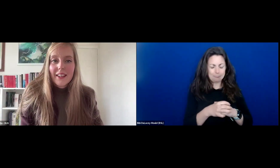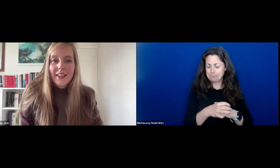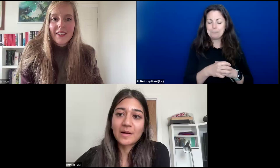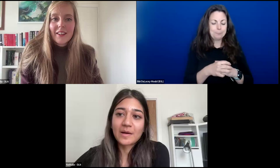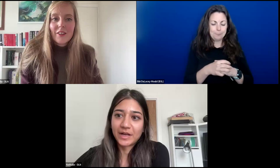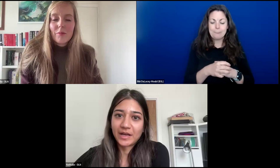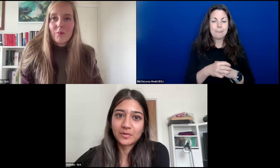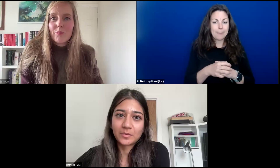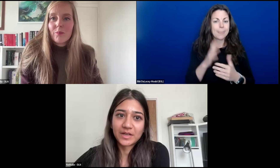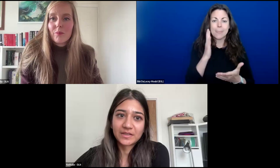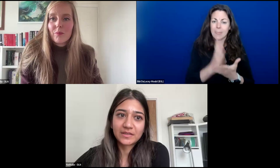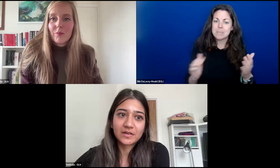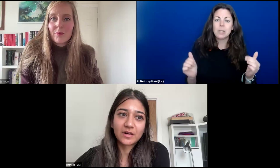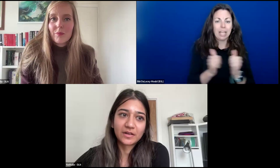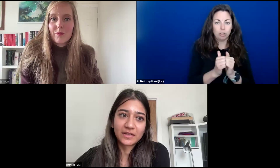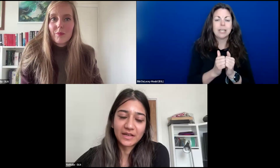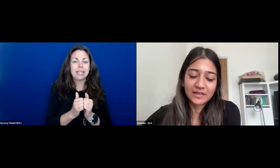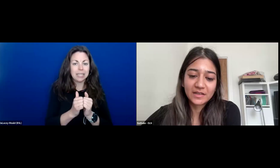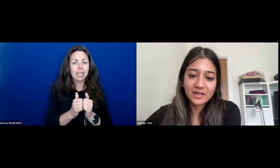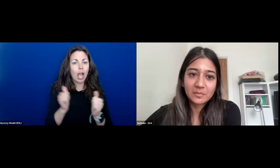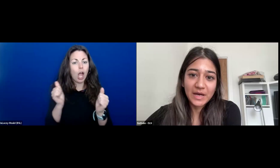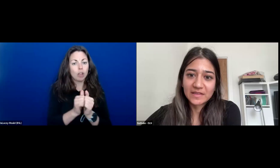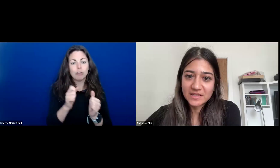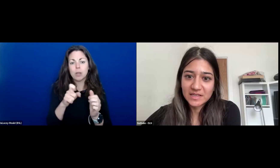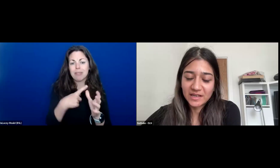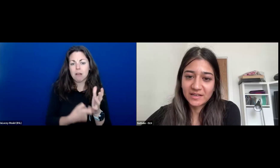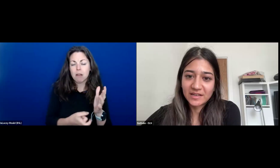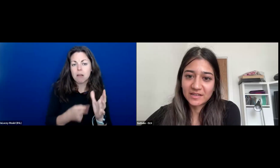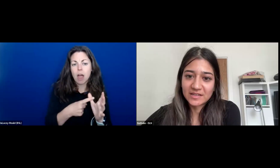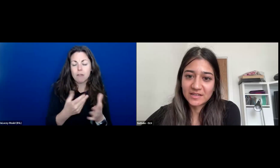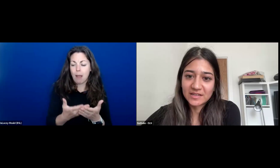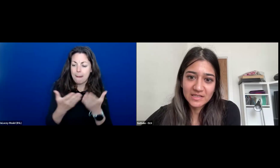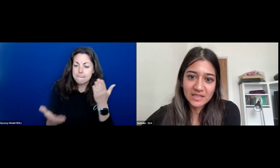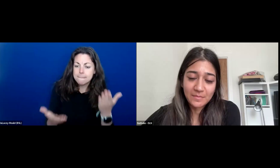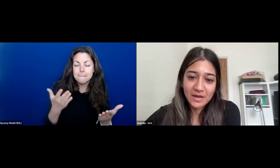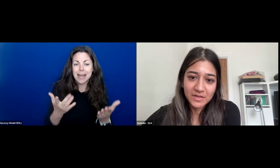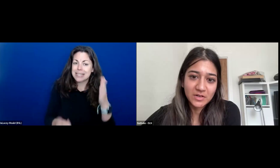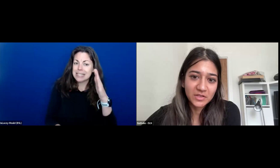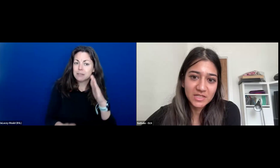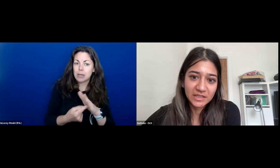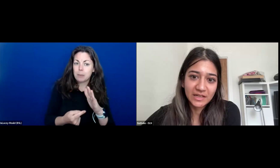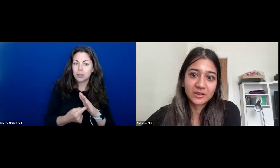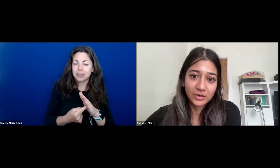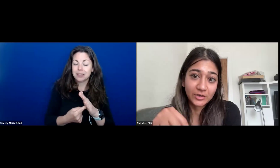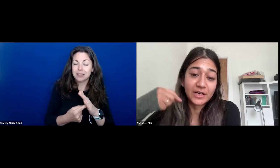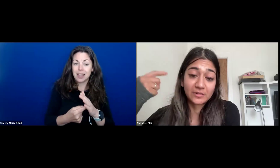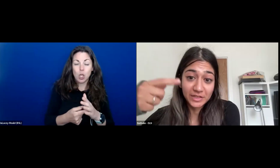I absolutely agree with Cara that balance is key, and that's a lesson that I'm having to constantly learn and